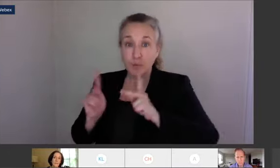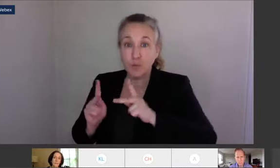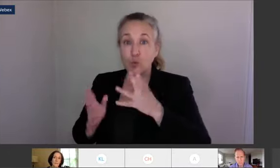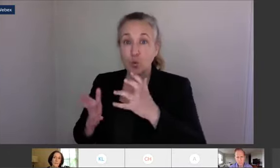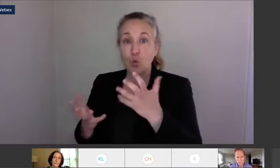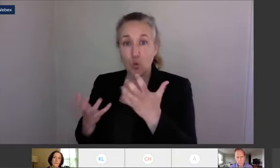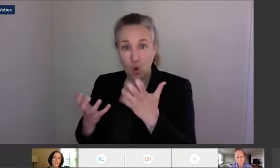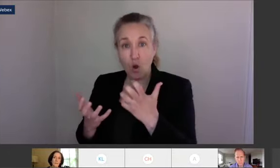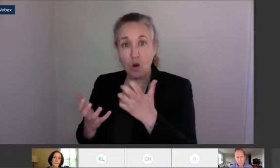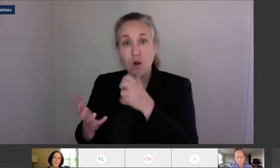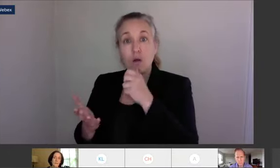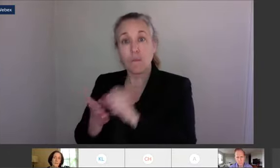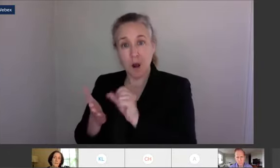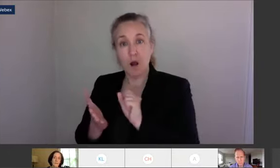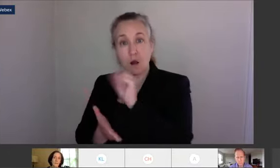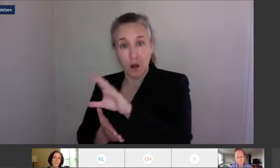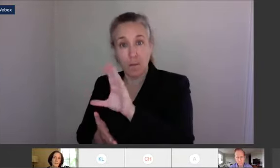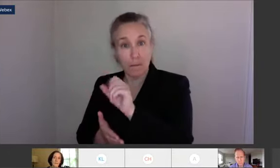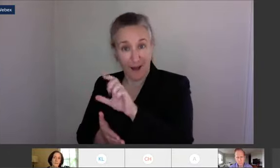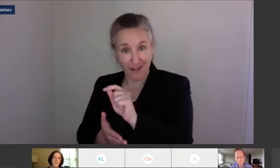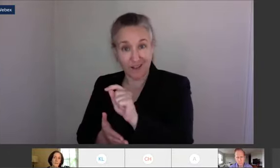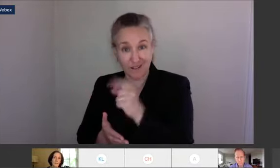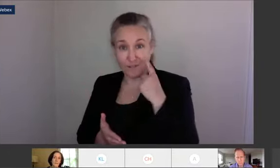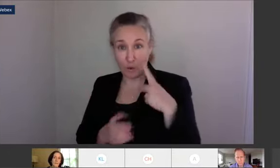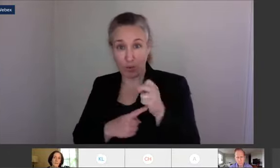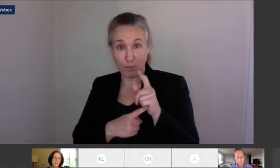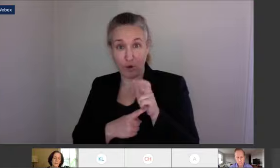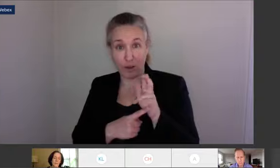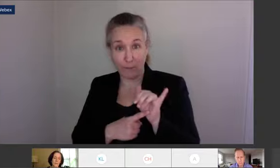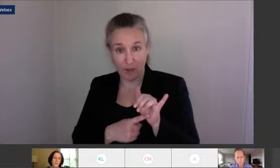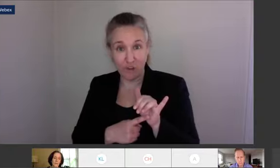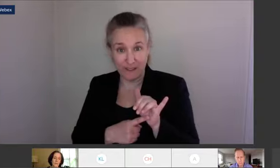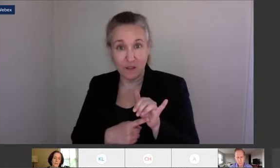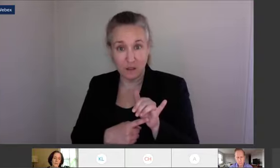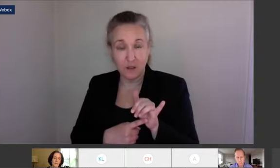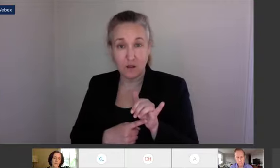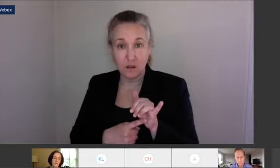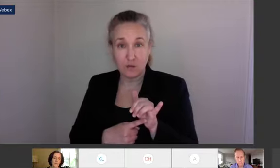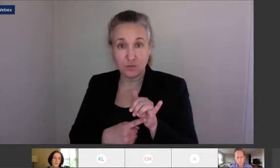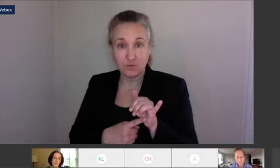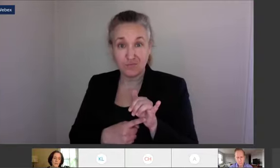the primary election will they have to seek another mail-in ballot for the